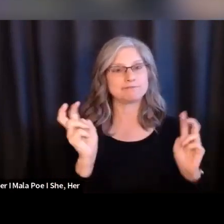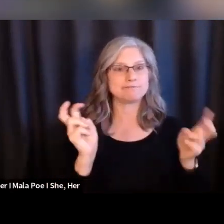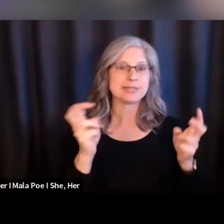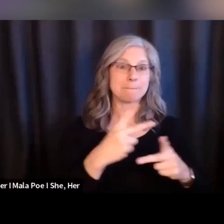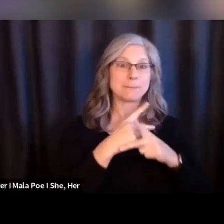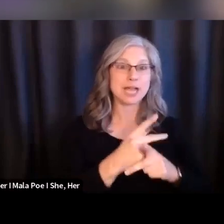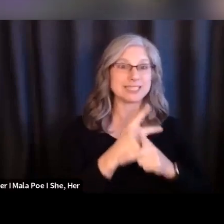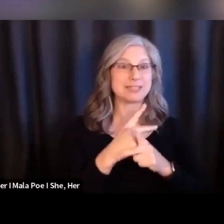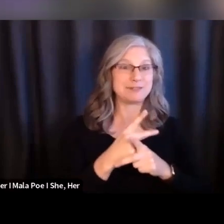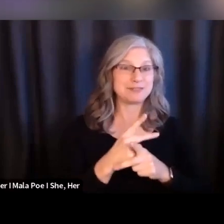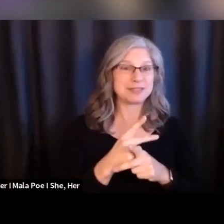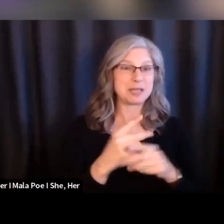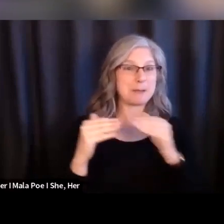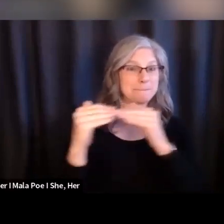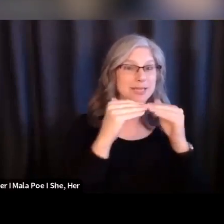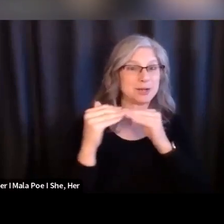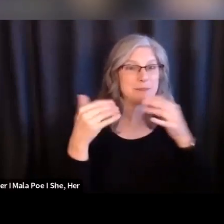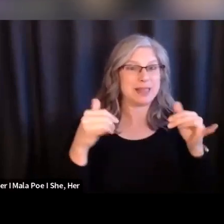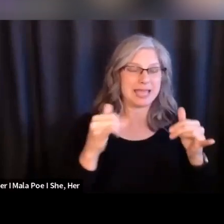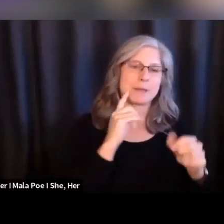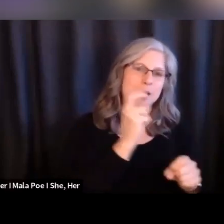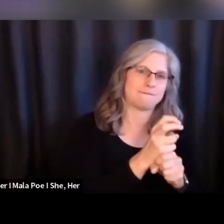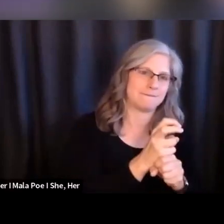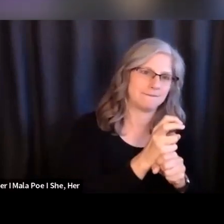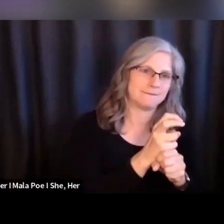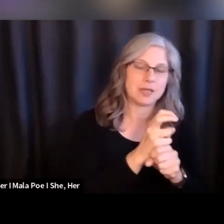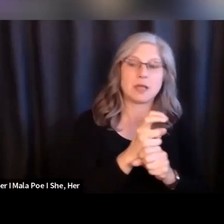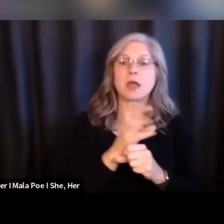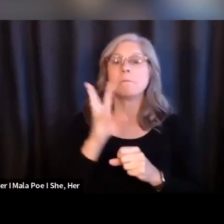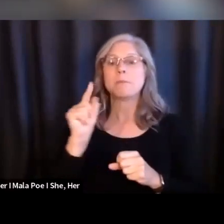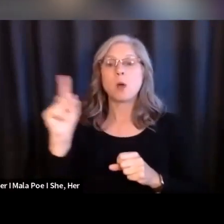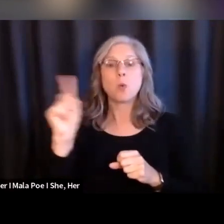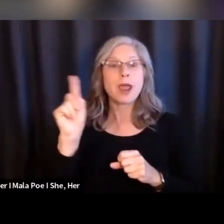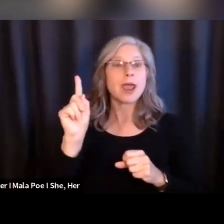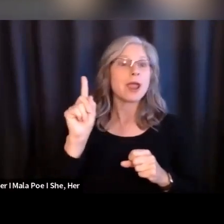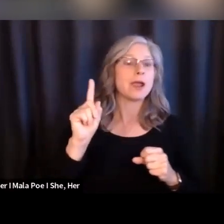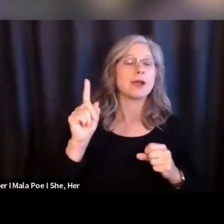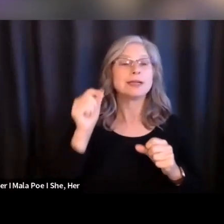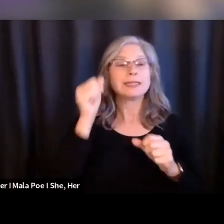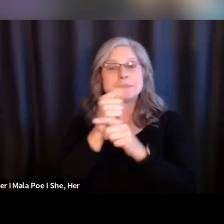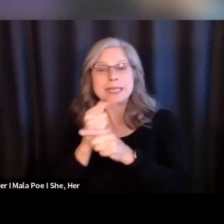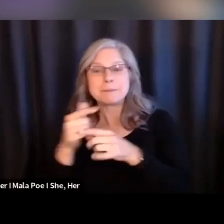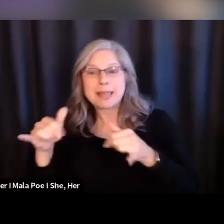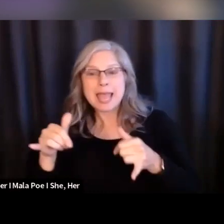can sometimes be difficult, but I think where the peer play or sibling play would really come in is when they’re older.